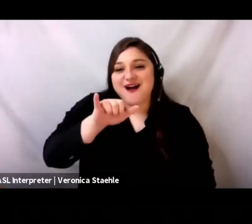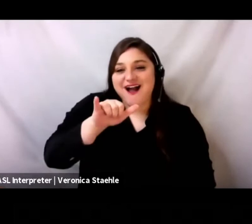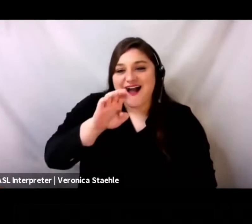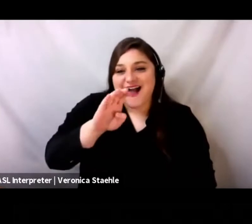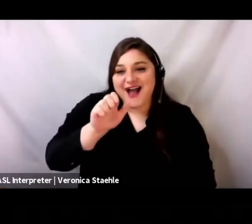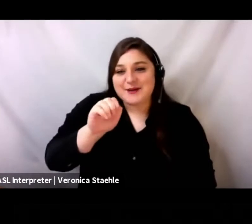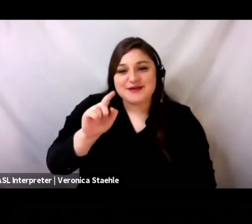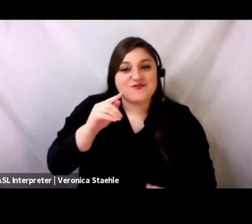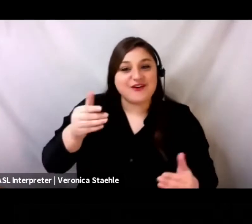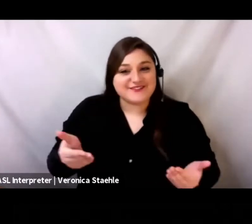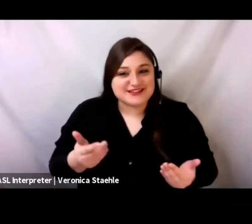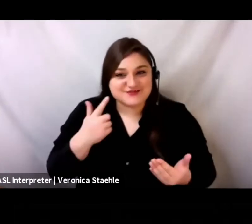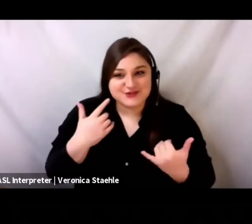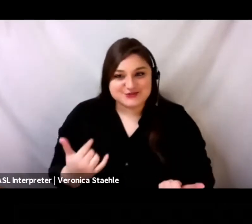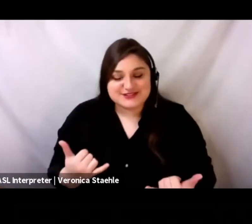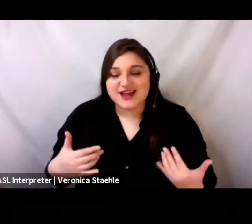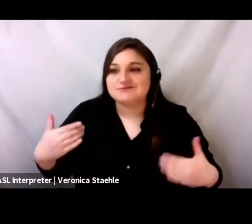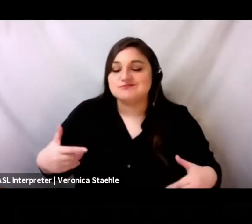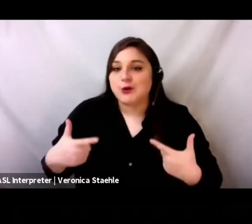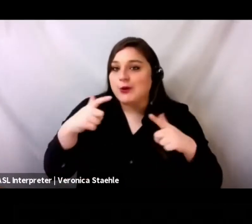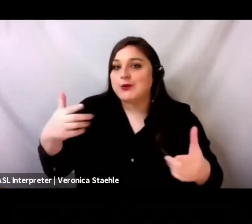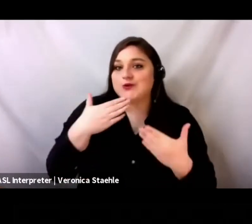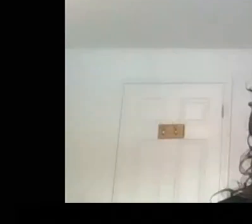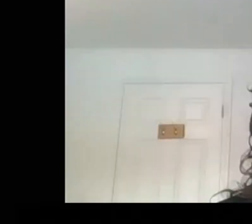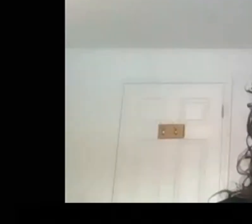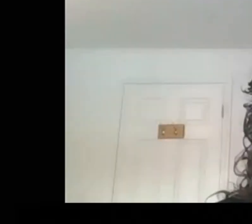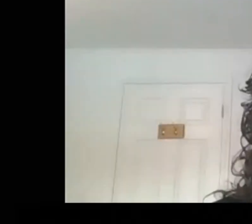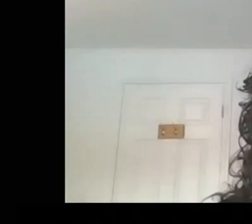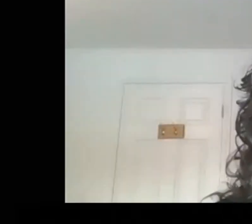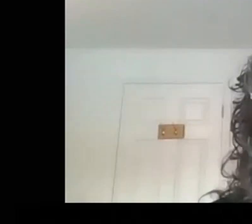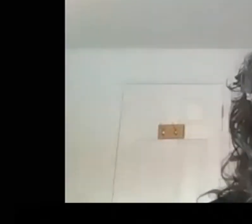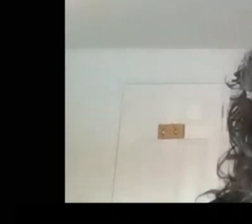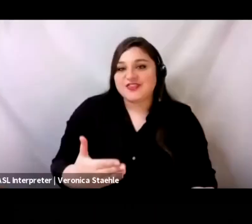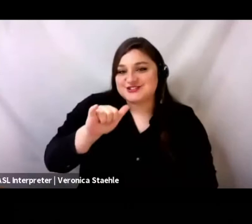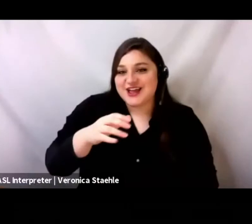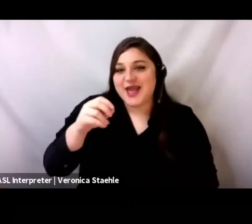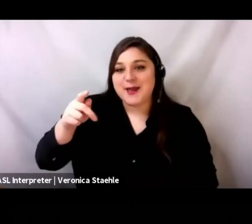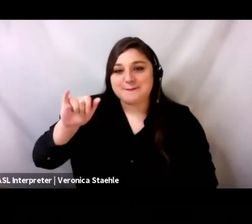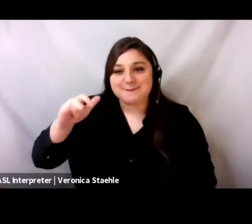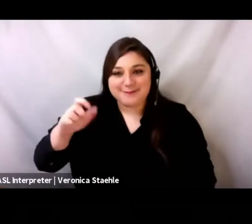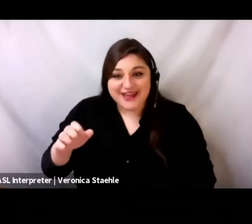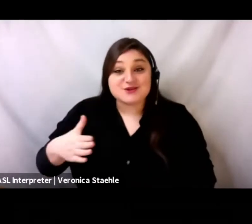and a huge thank you to Aladin, Shay, and Paige. My parents were beekeepers so I